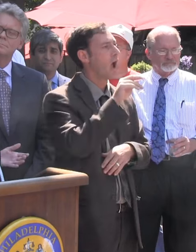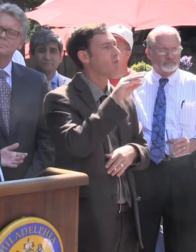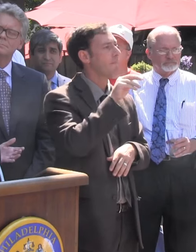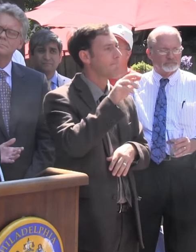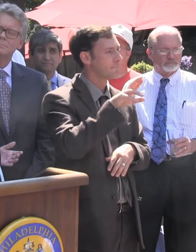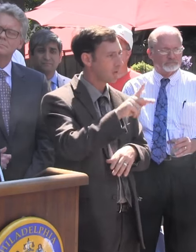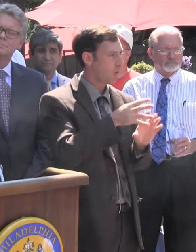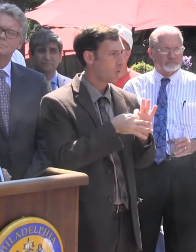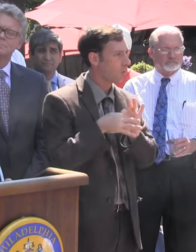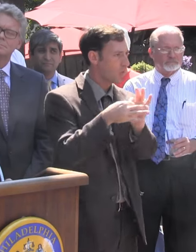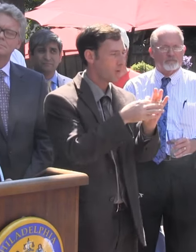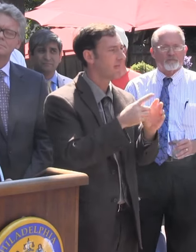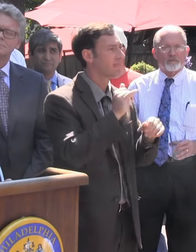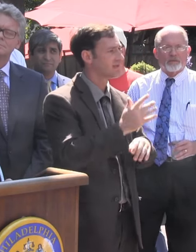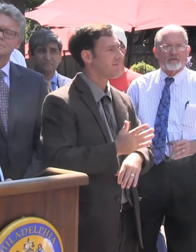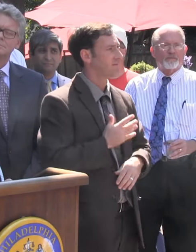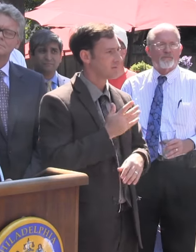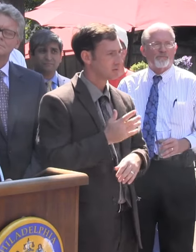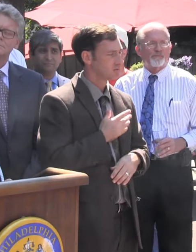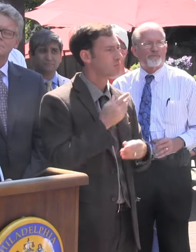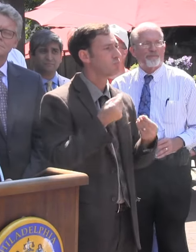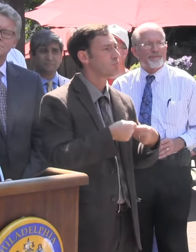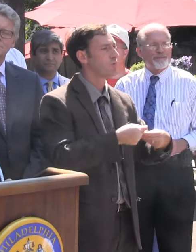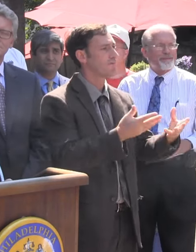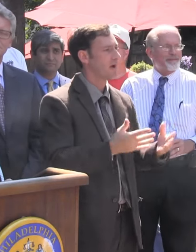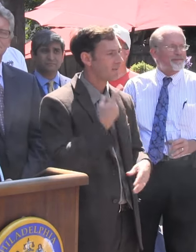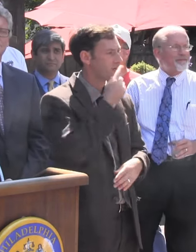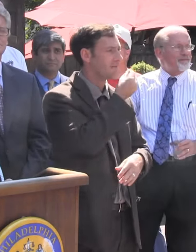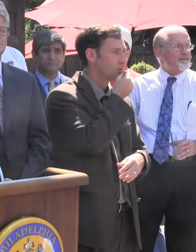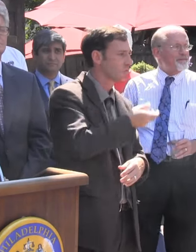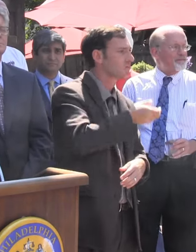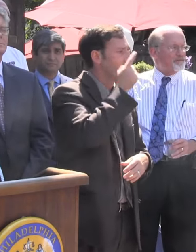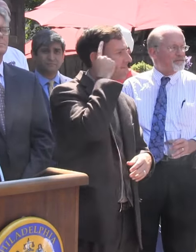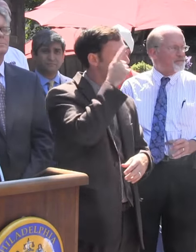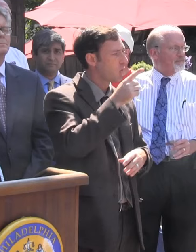official food and beverage retail provider for the world meeting. So if you love night